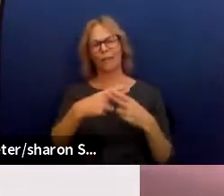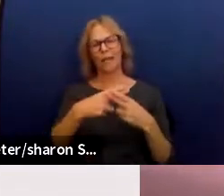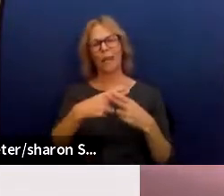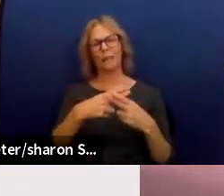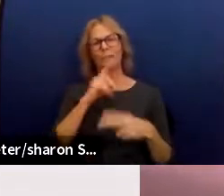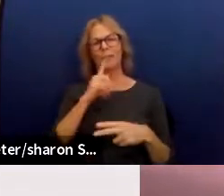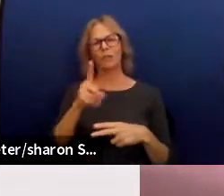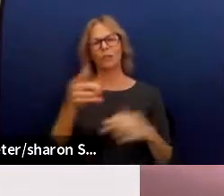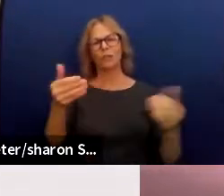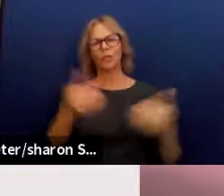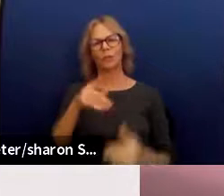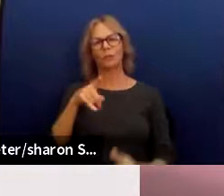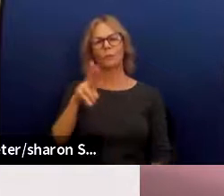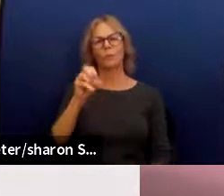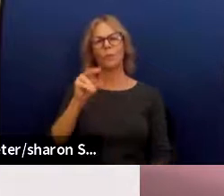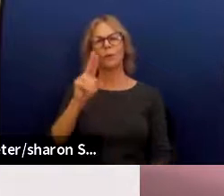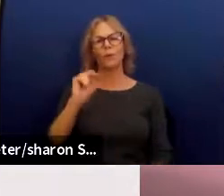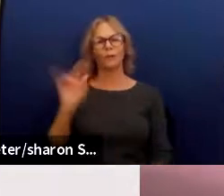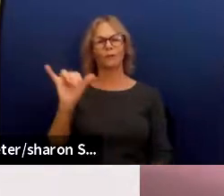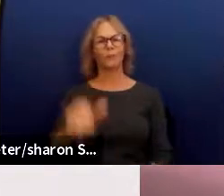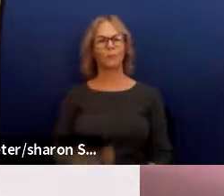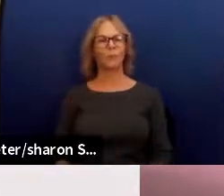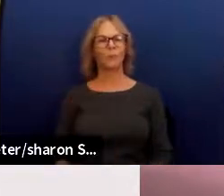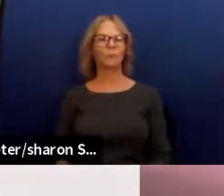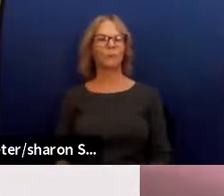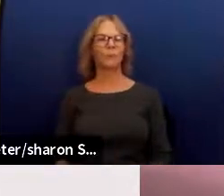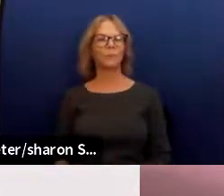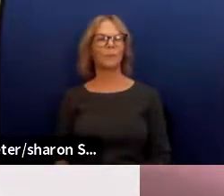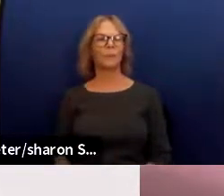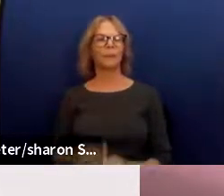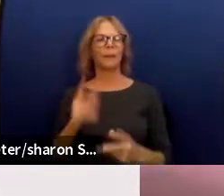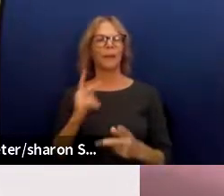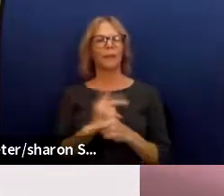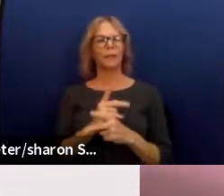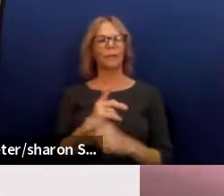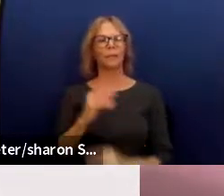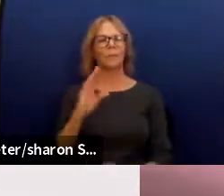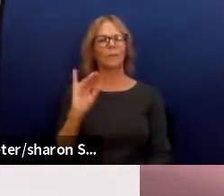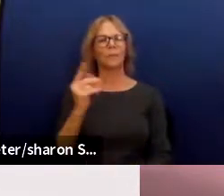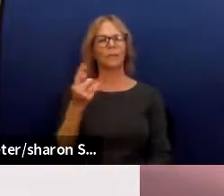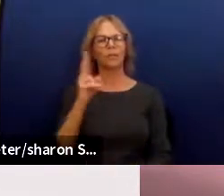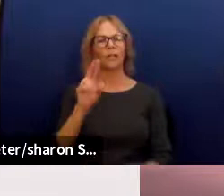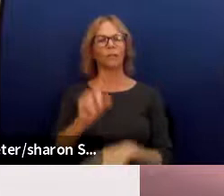sure you introduce your pronouns. And keep your cisgender privilege in mind when you're considering trans applicants, trans students,